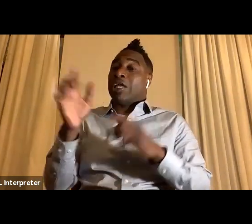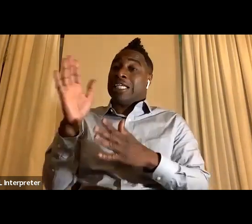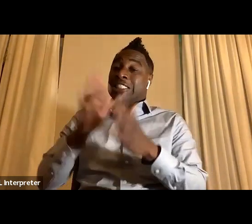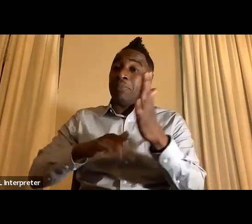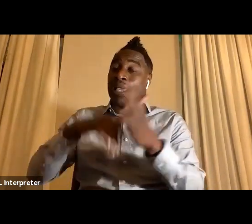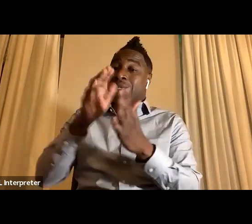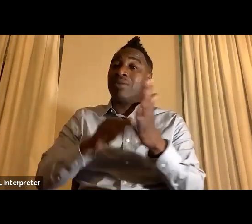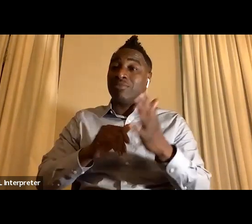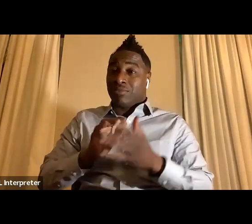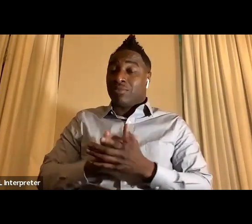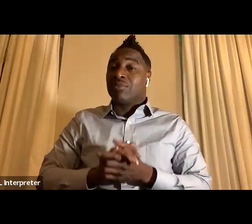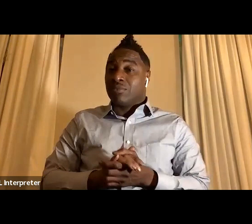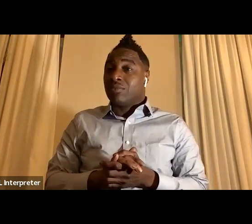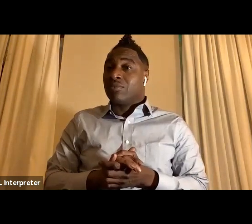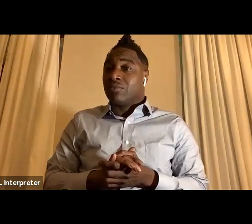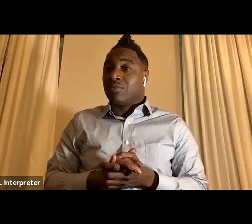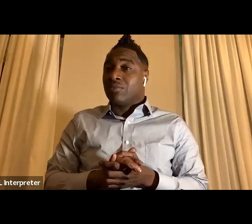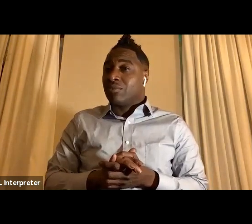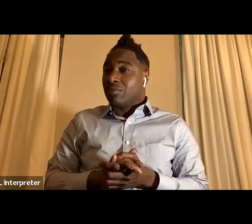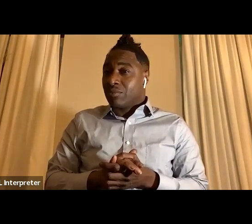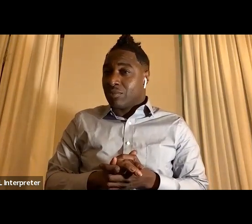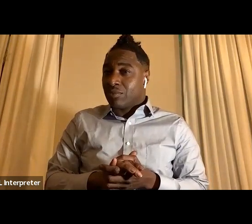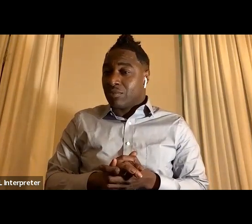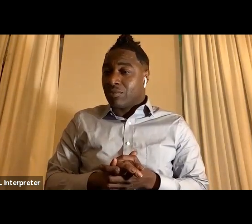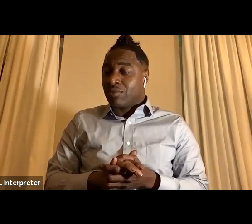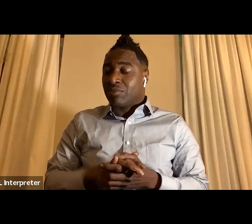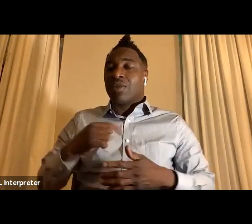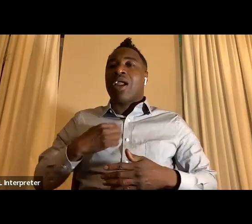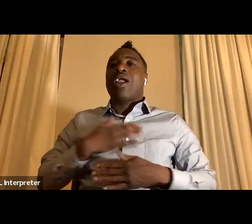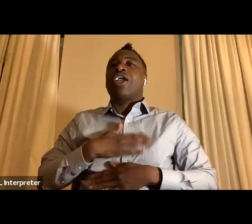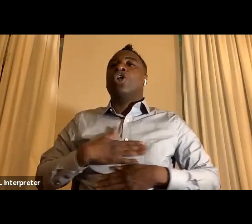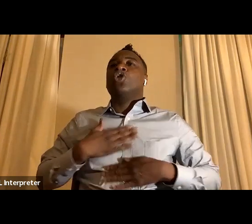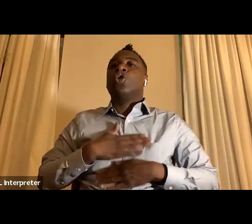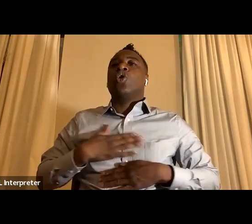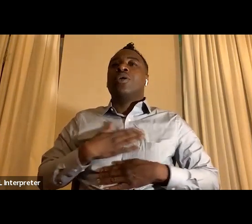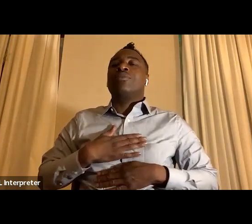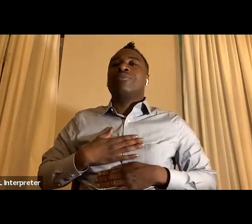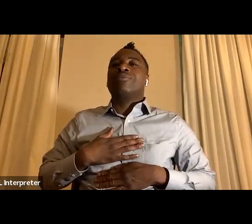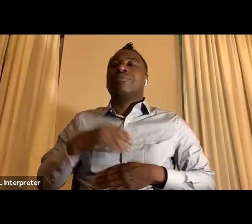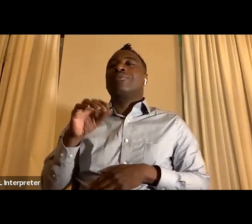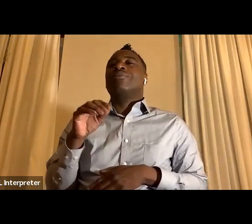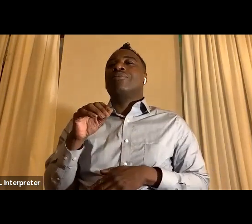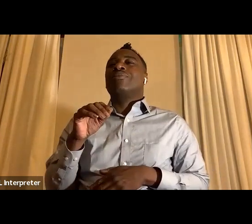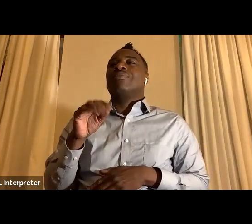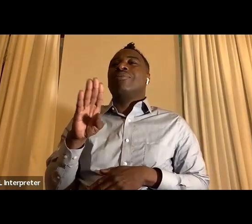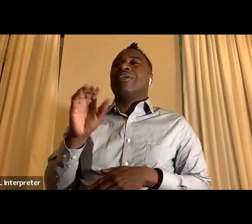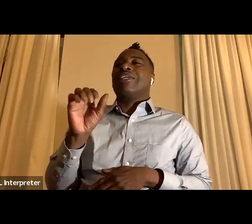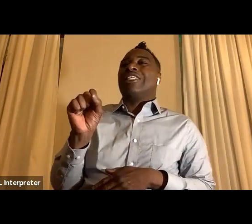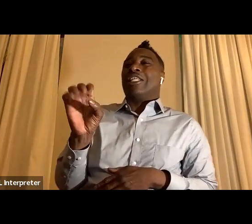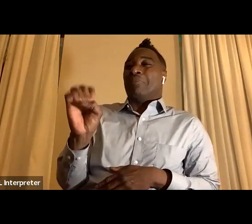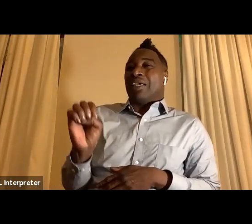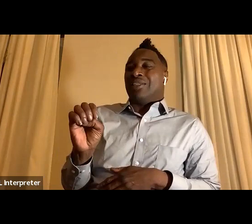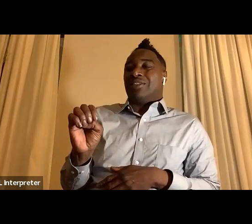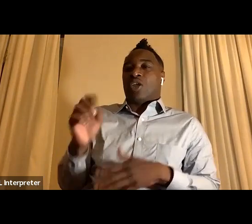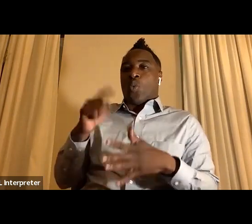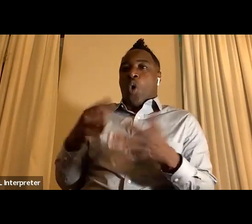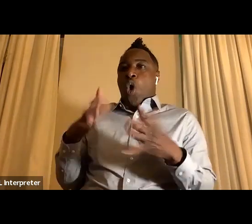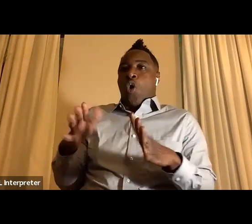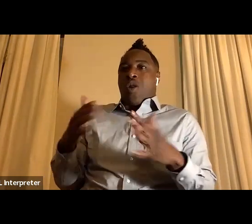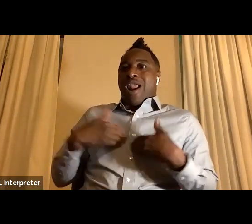But like I still, I enjoyed the, like the base of what was there. So I just went off that, you know what I'm saying? And then it came to be a whole new thing.